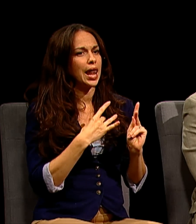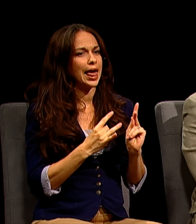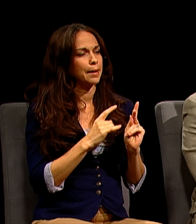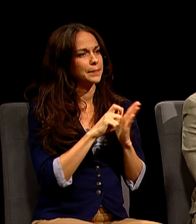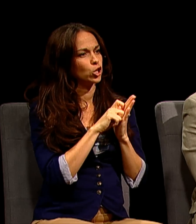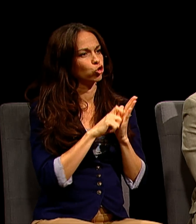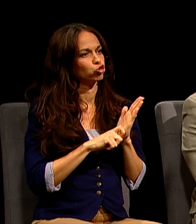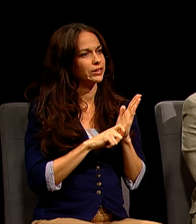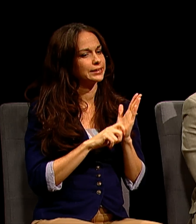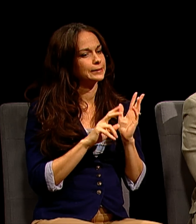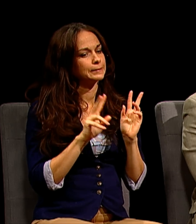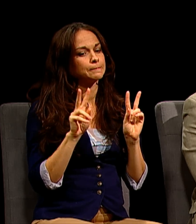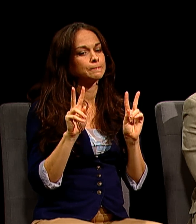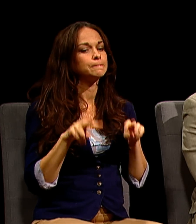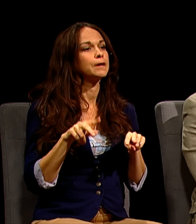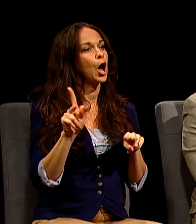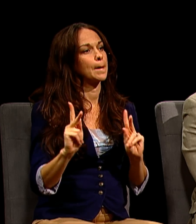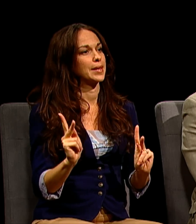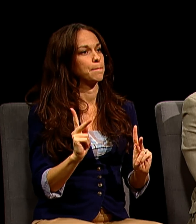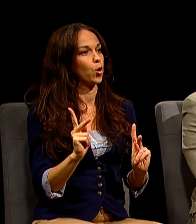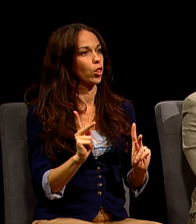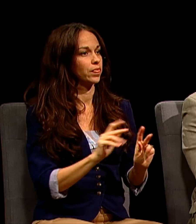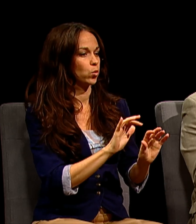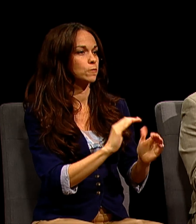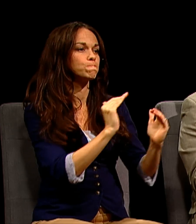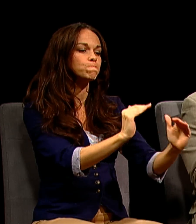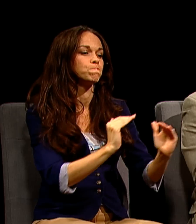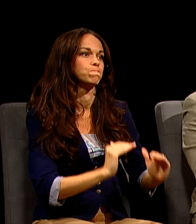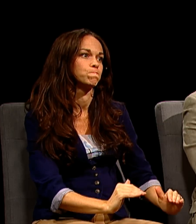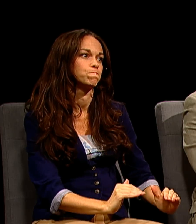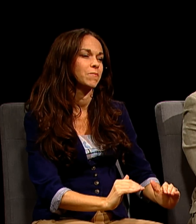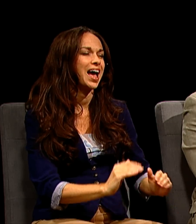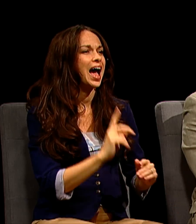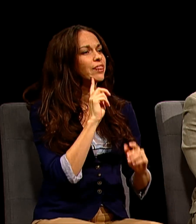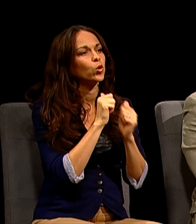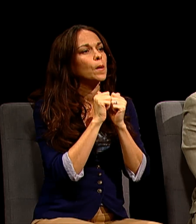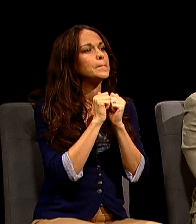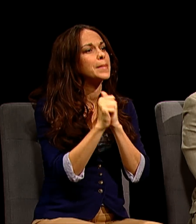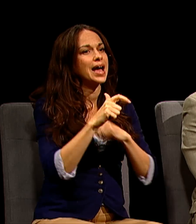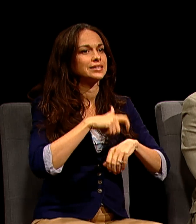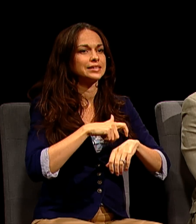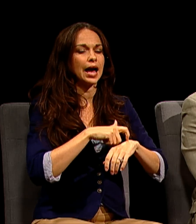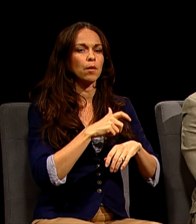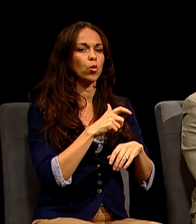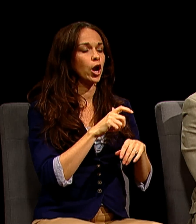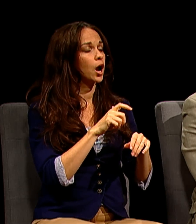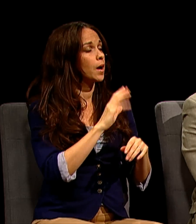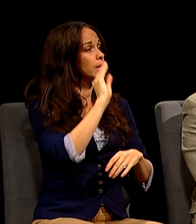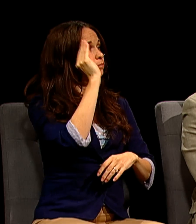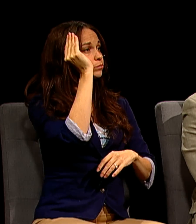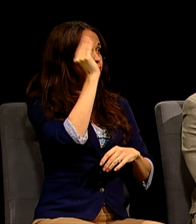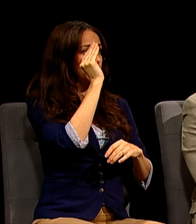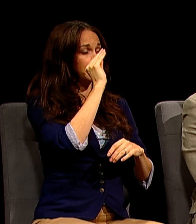I think we're way past the age of where a column or editorial is just "I shall now proclaim the truth to